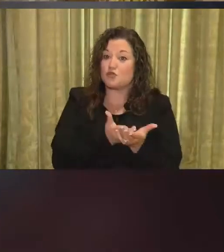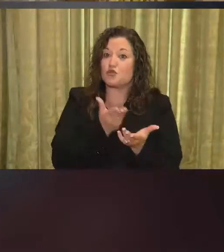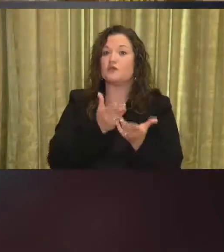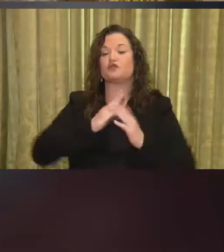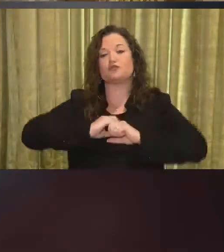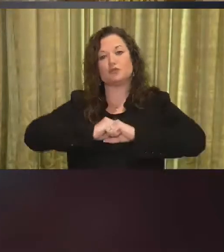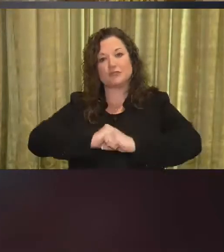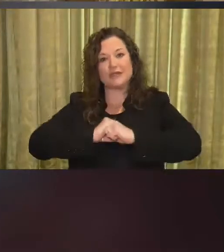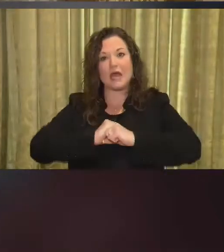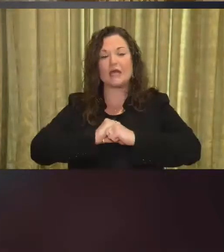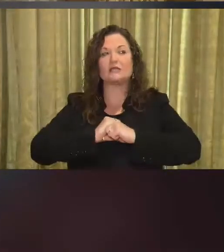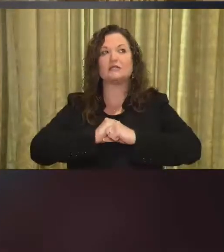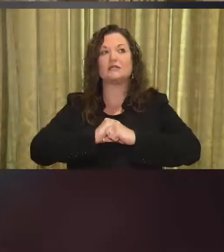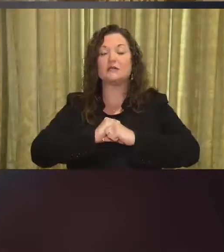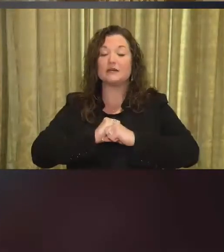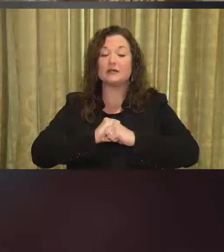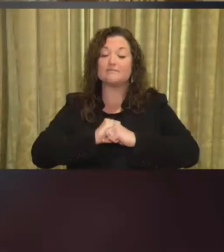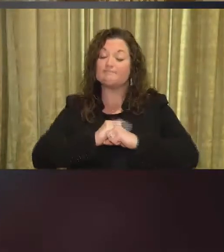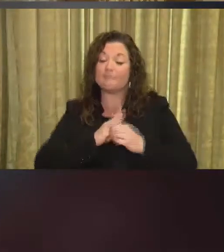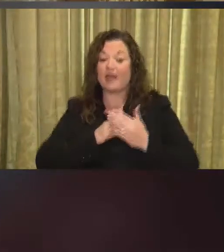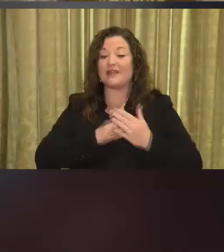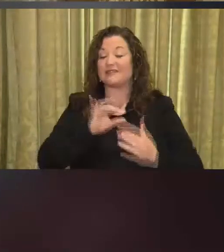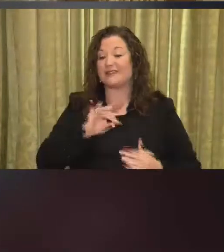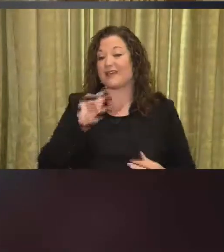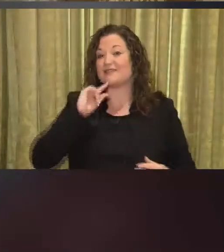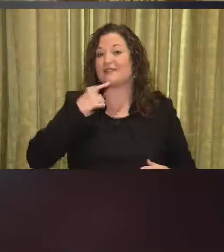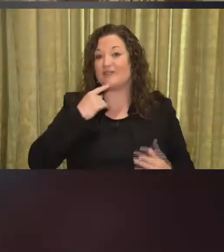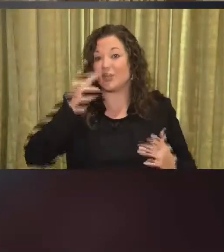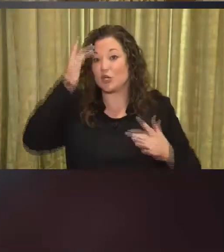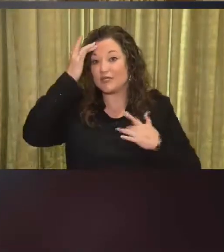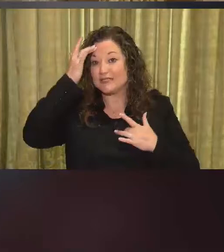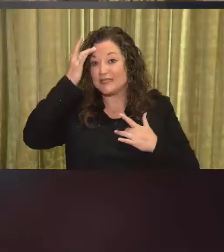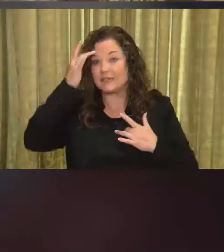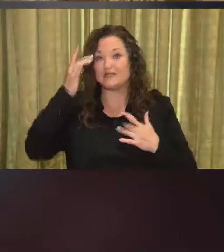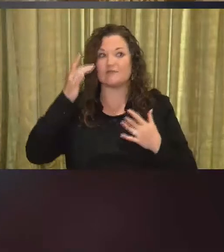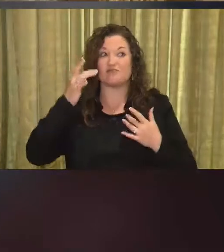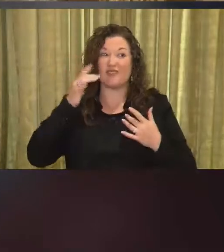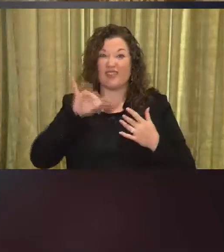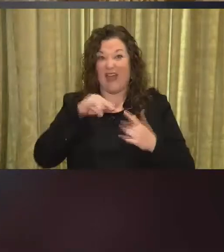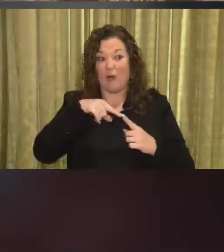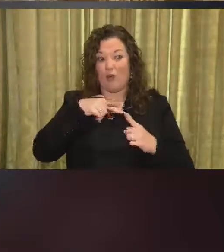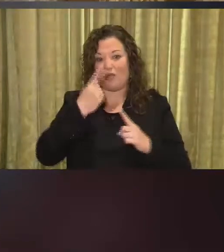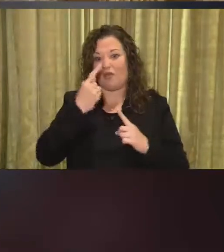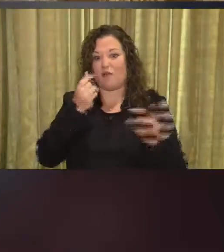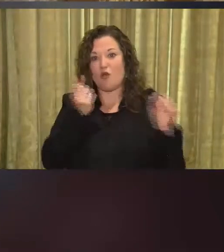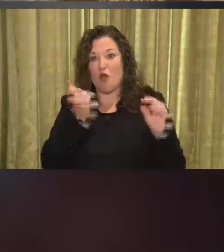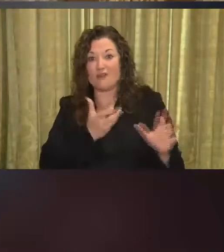protective against severe disease. That's disease that causes the death, and the majority of cases of hospitalizations.